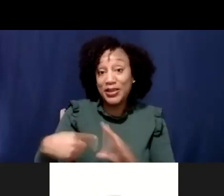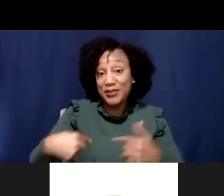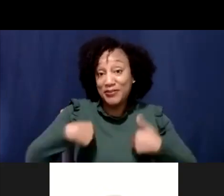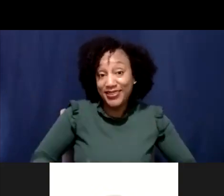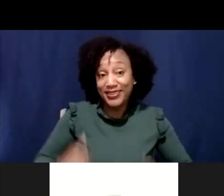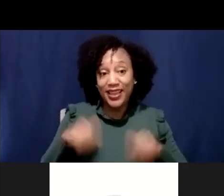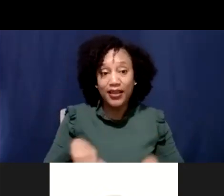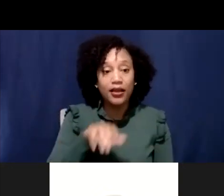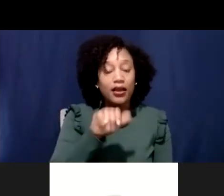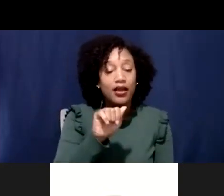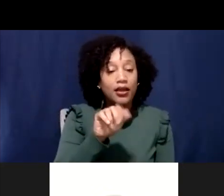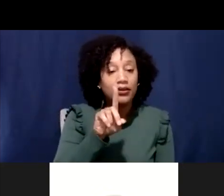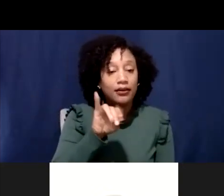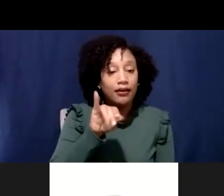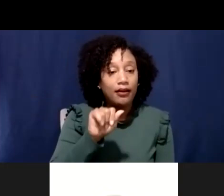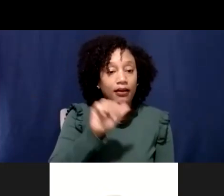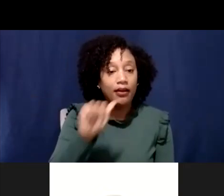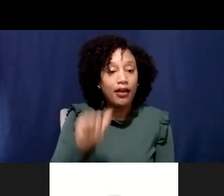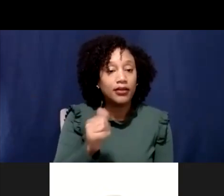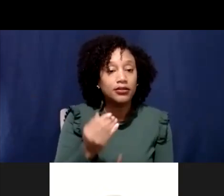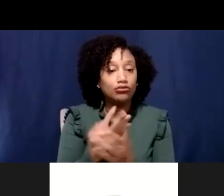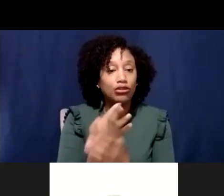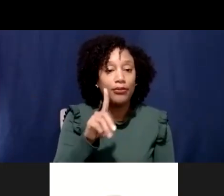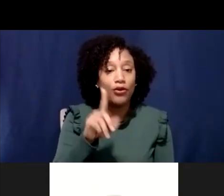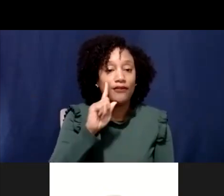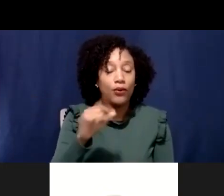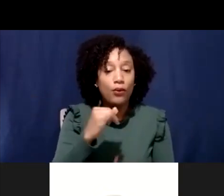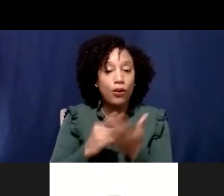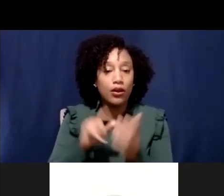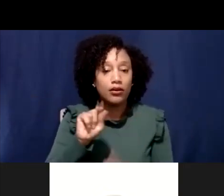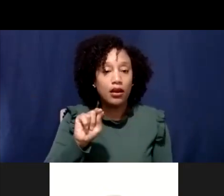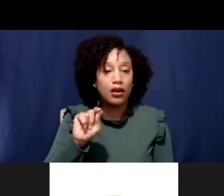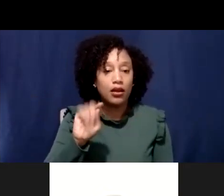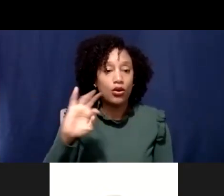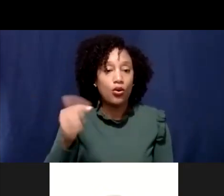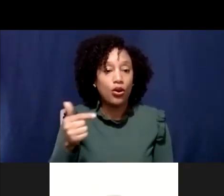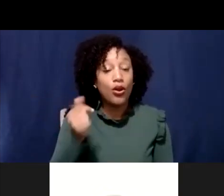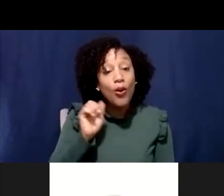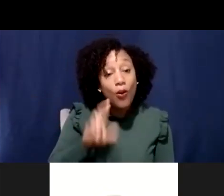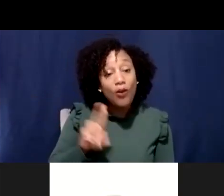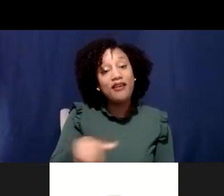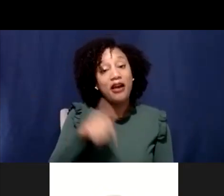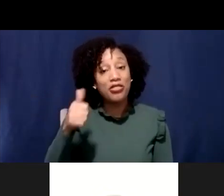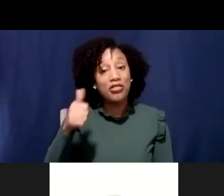A-D-I-A, @springboardforthearts.org or Andy, artist resources director, at andy,